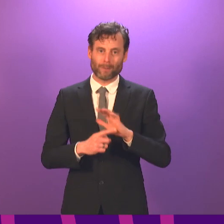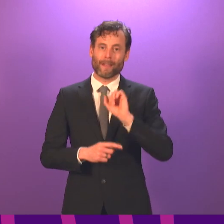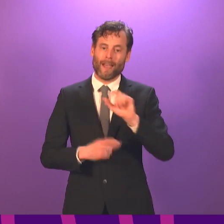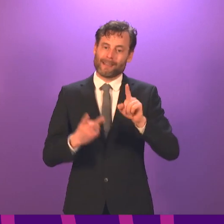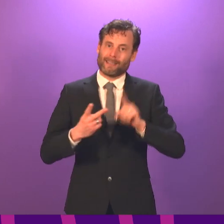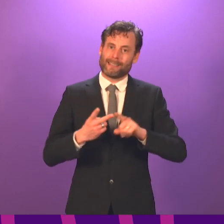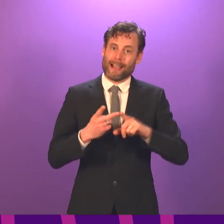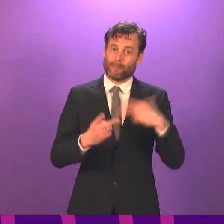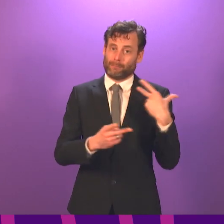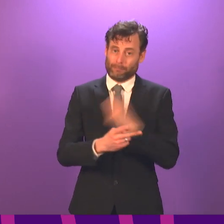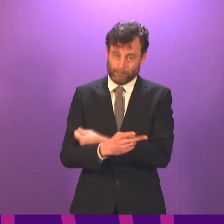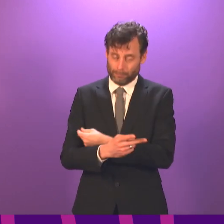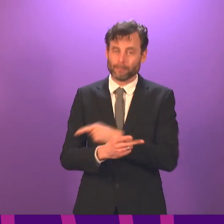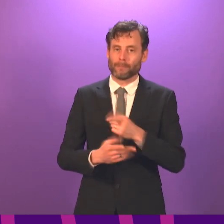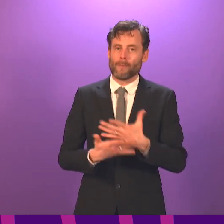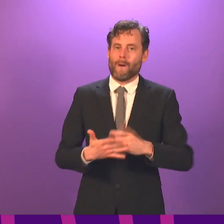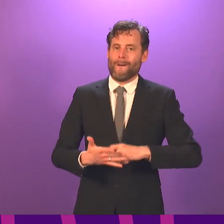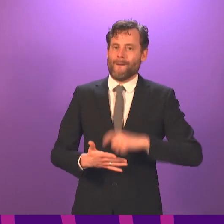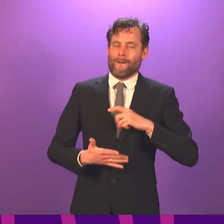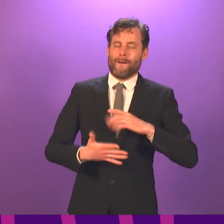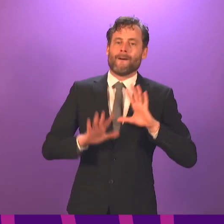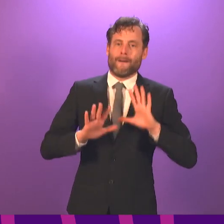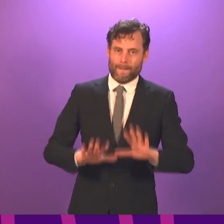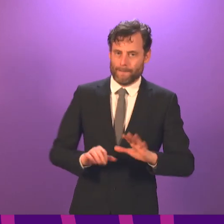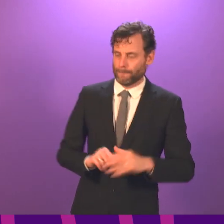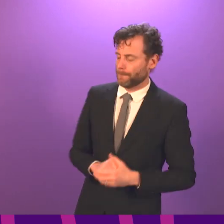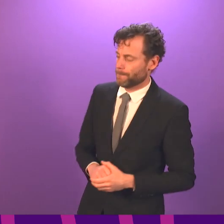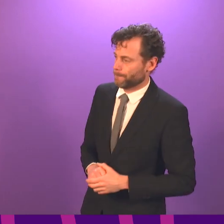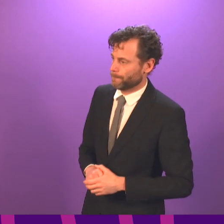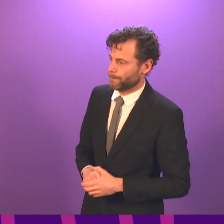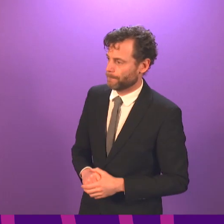of and staff working in care homes an added layer of reassurance.